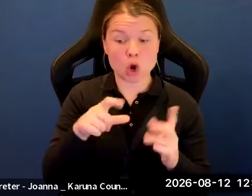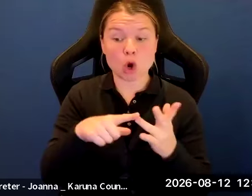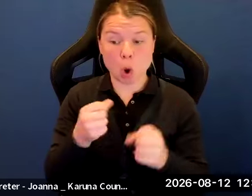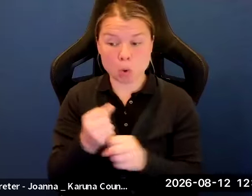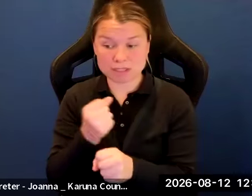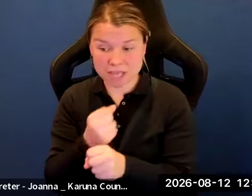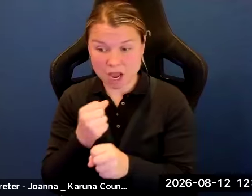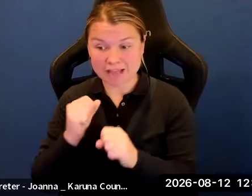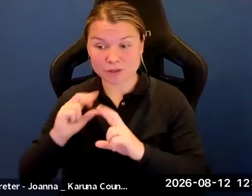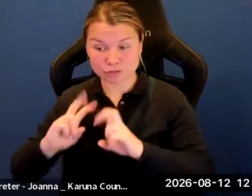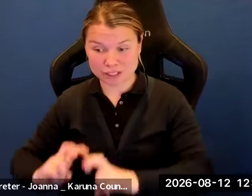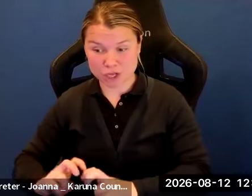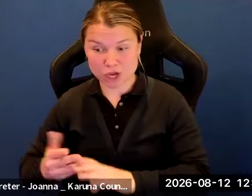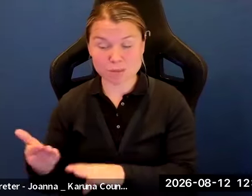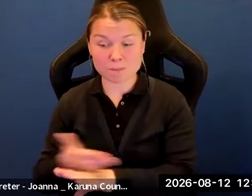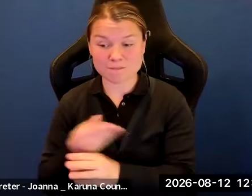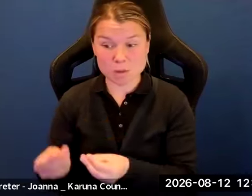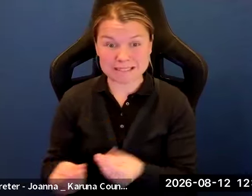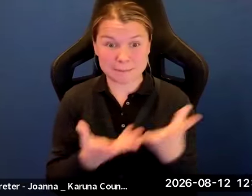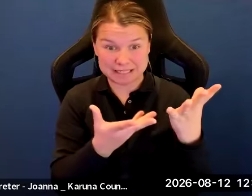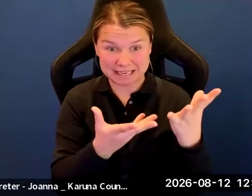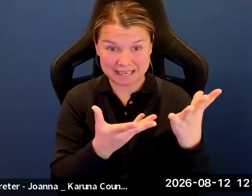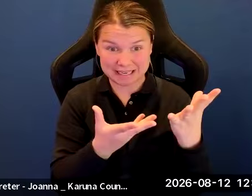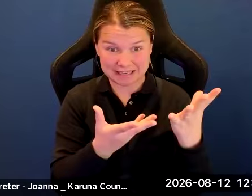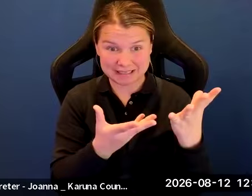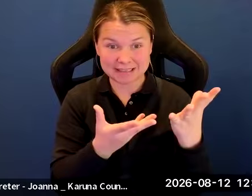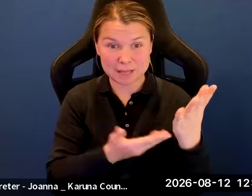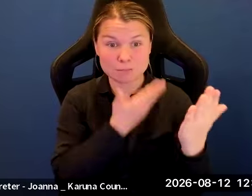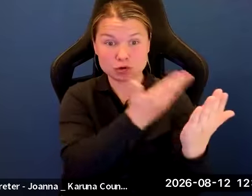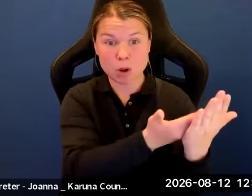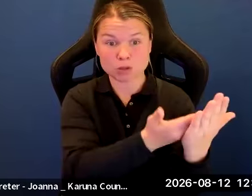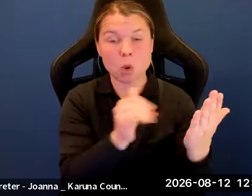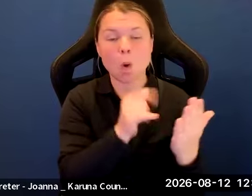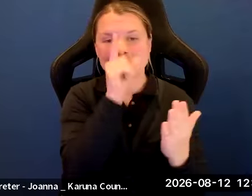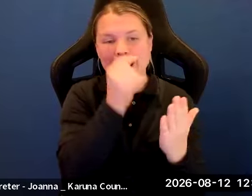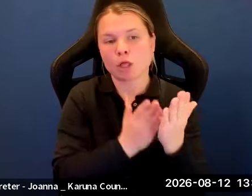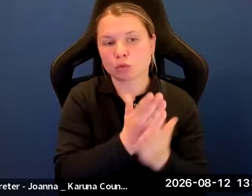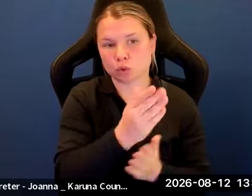. So there was also a question , whether there was an expectation that applicants co -design their proposed